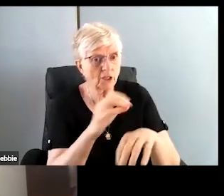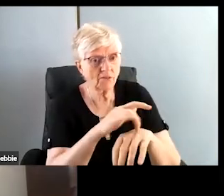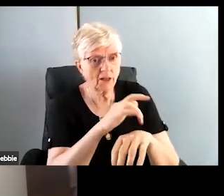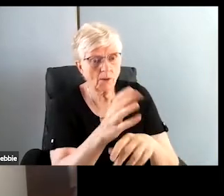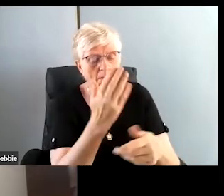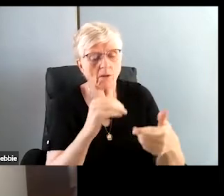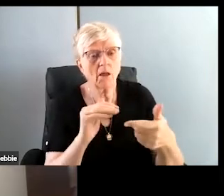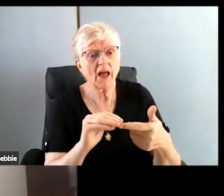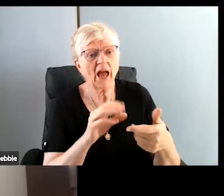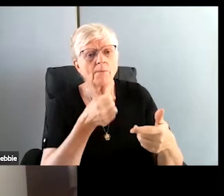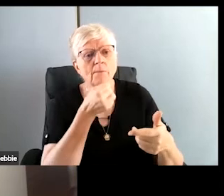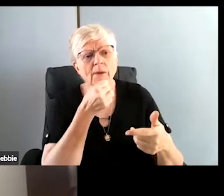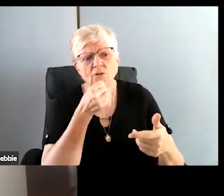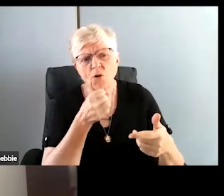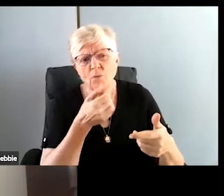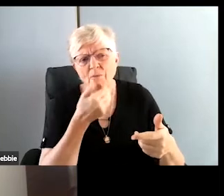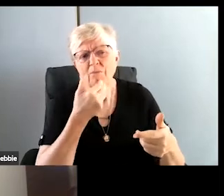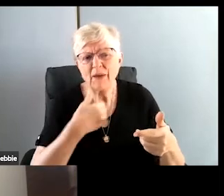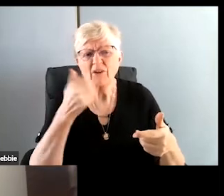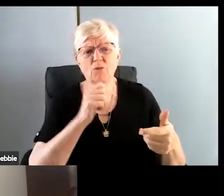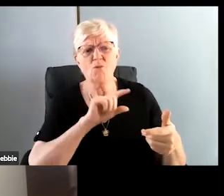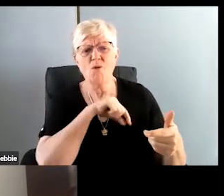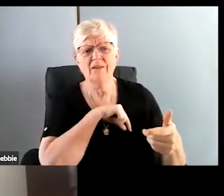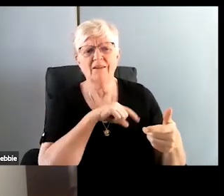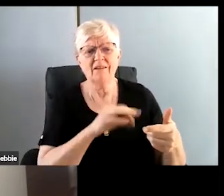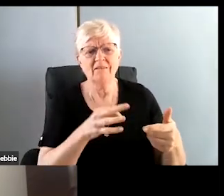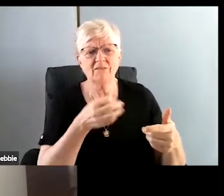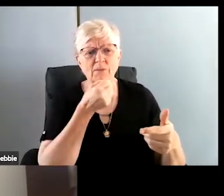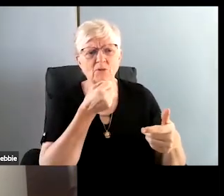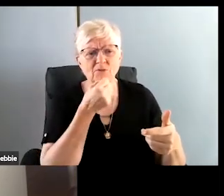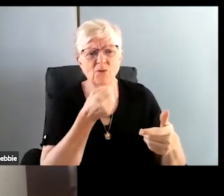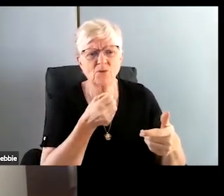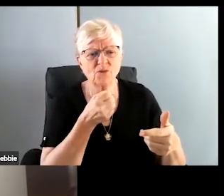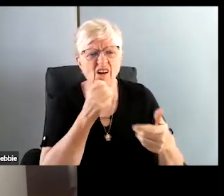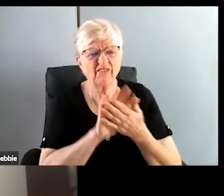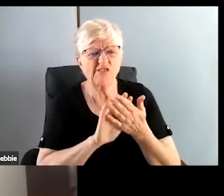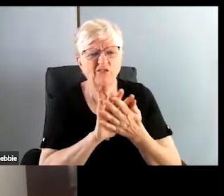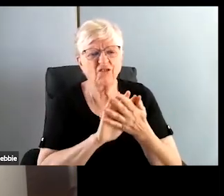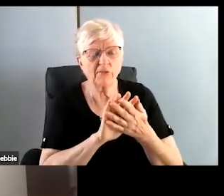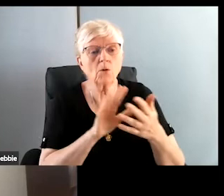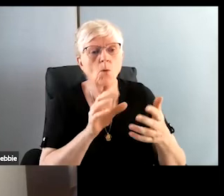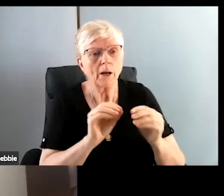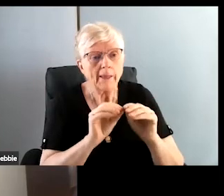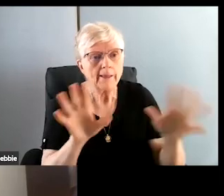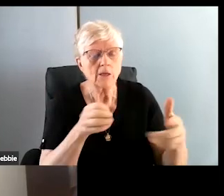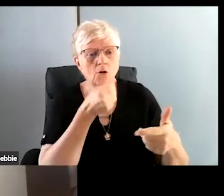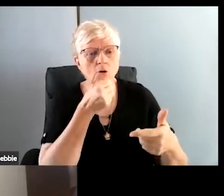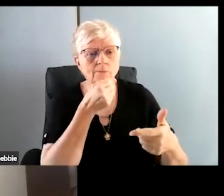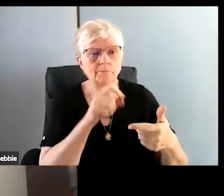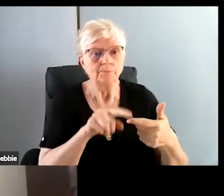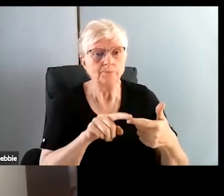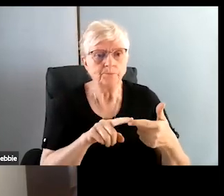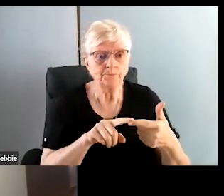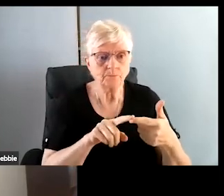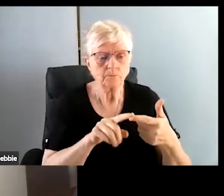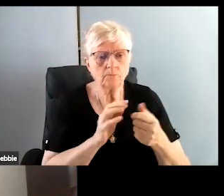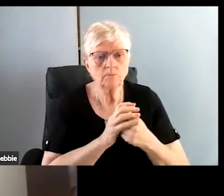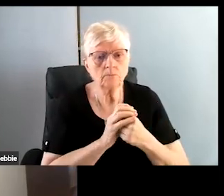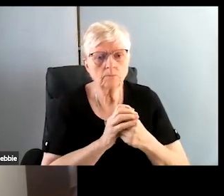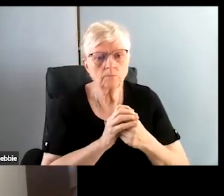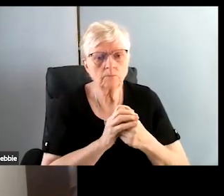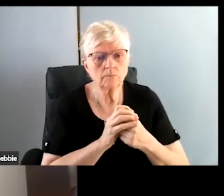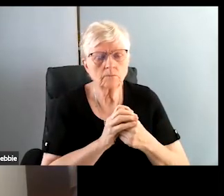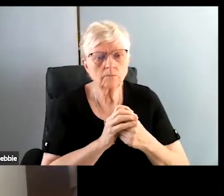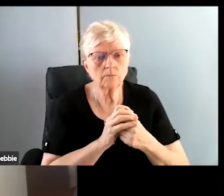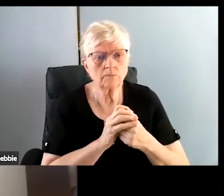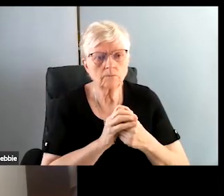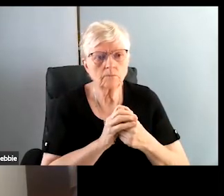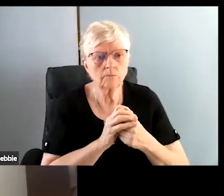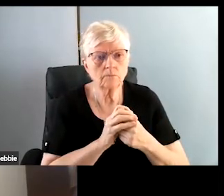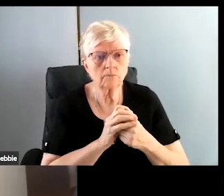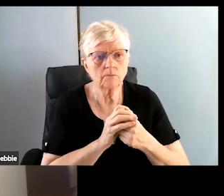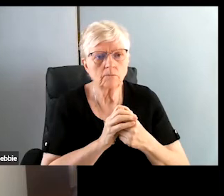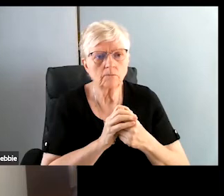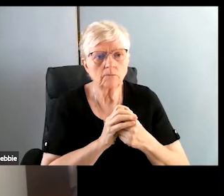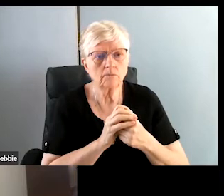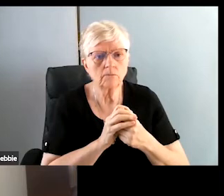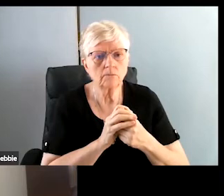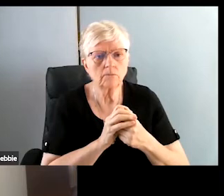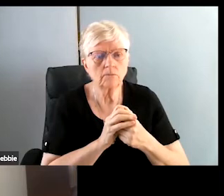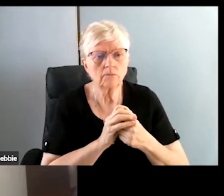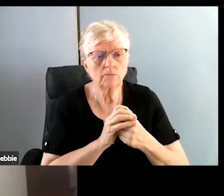AND ALSO HAVING BETTER MICROPHONE QUALITY.